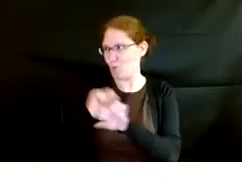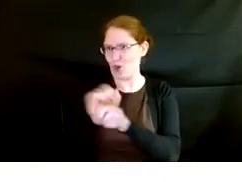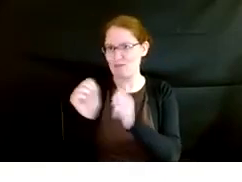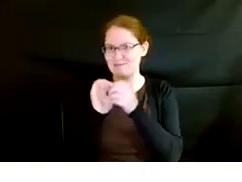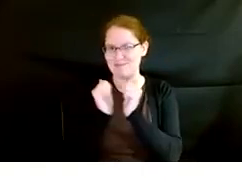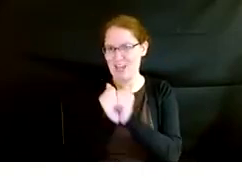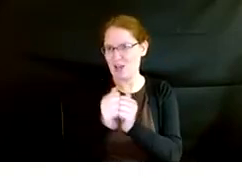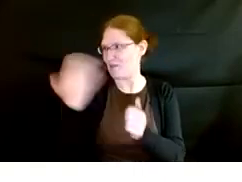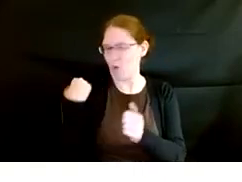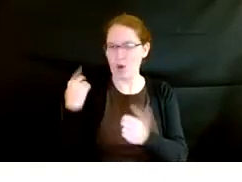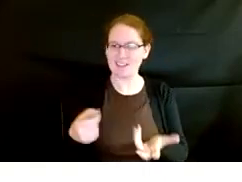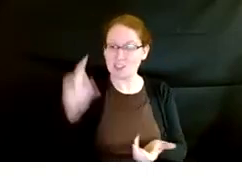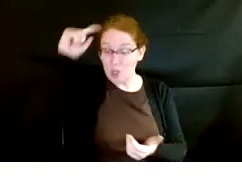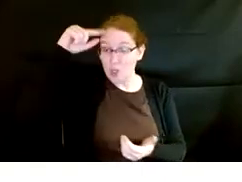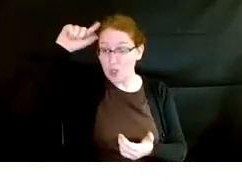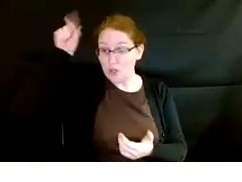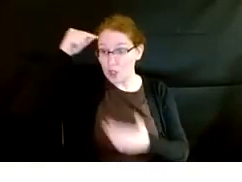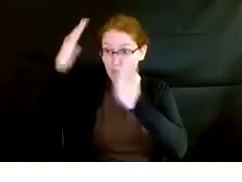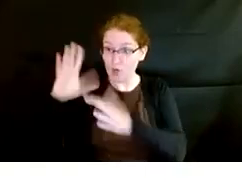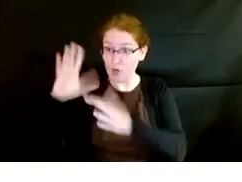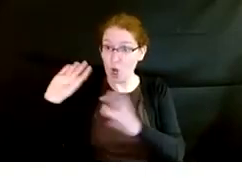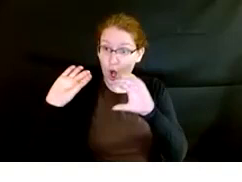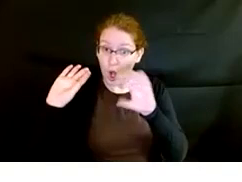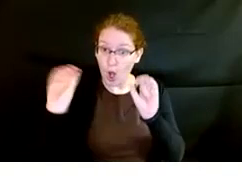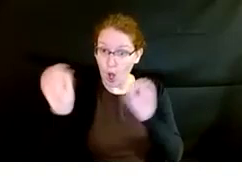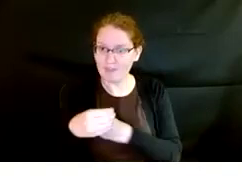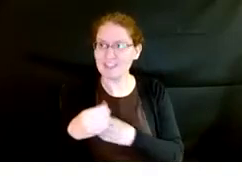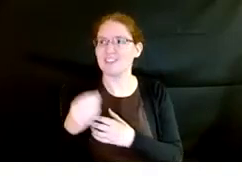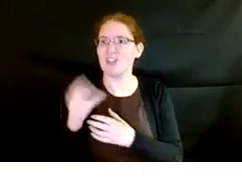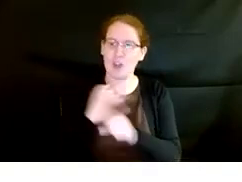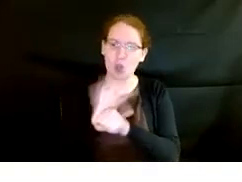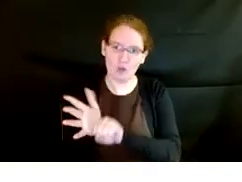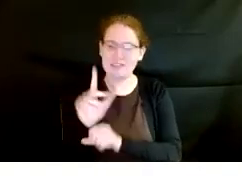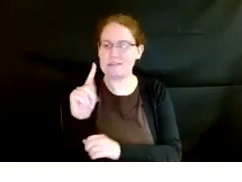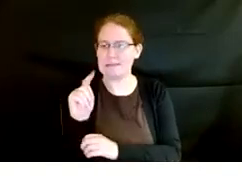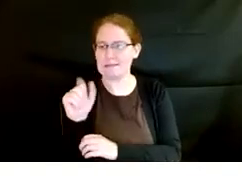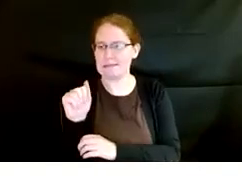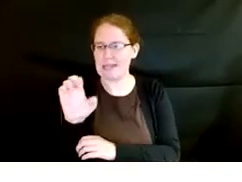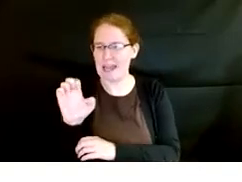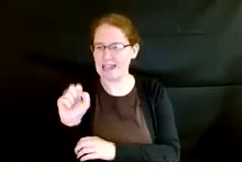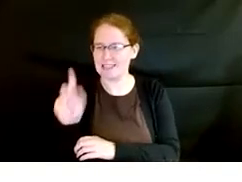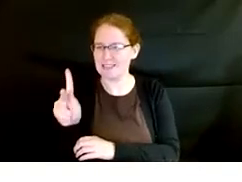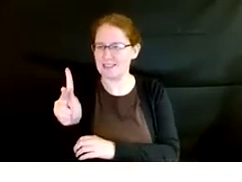so the governor's office COVID Unified Command Task Force worked really closely with us and